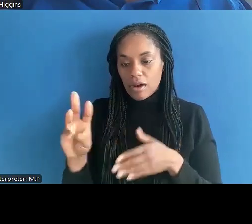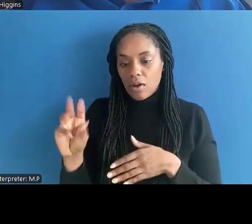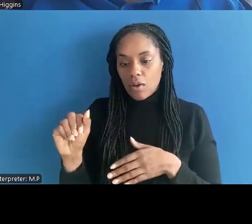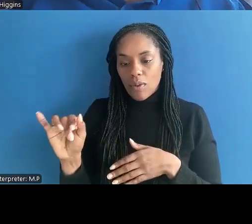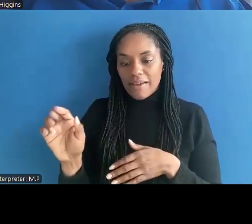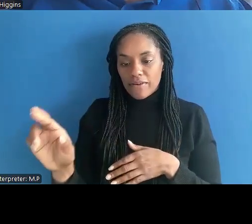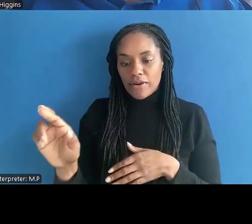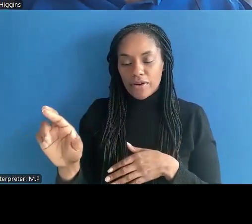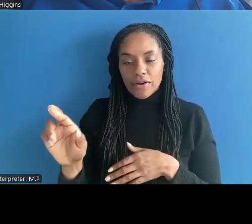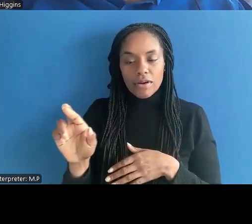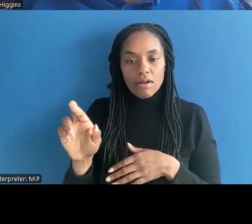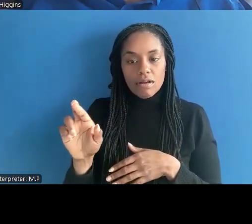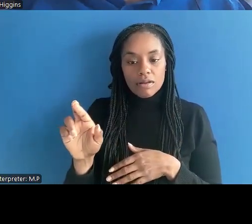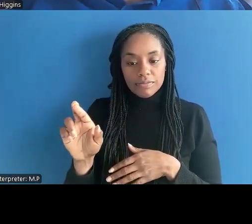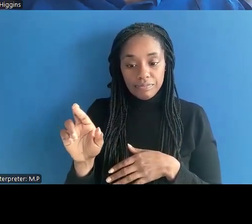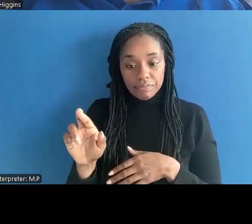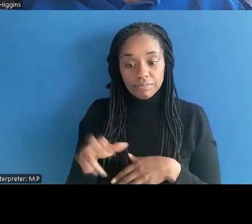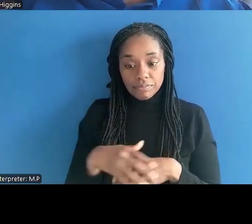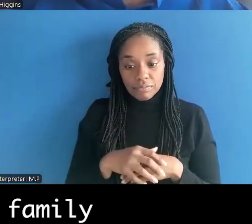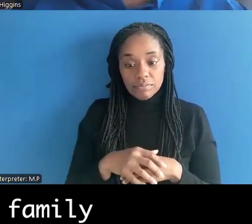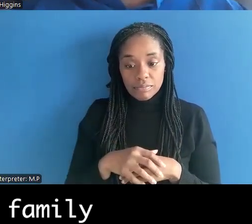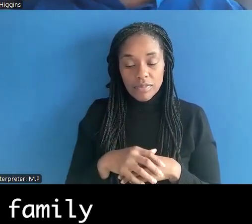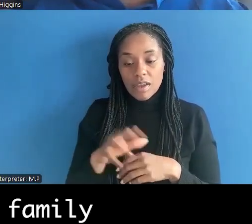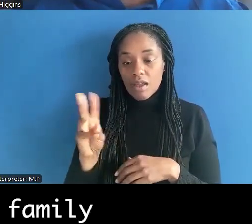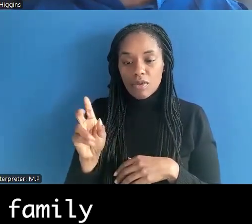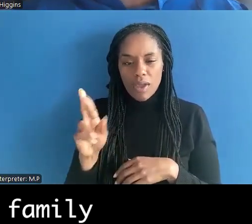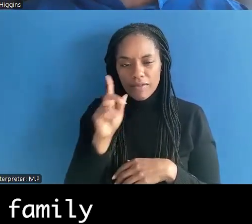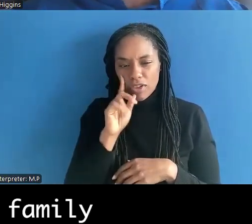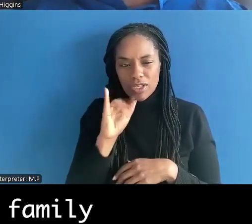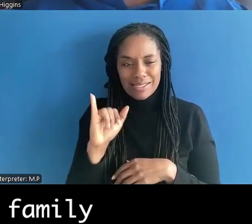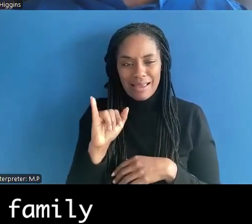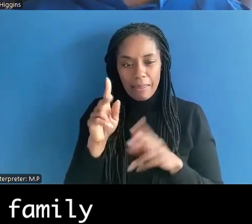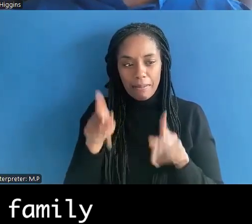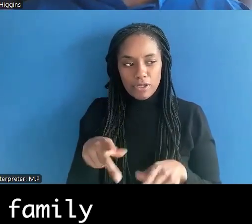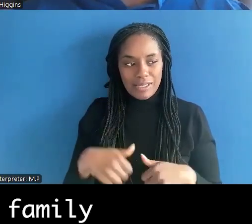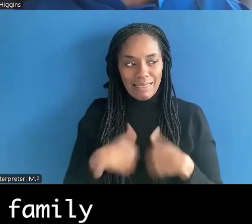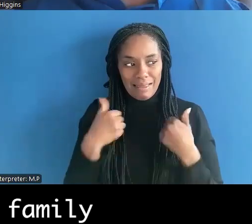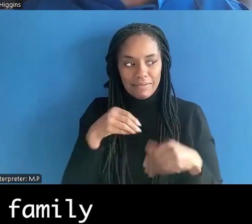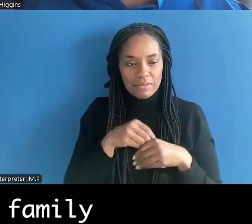basically views that person as if they live in an institution so they don't look at any like, family or household resources.